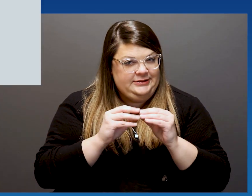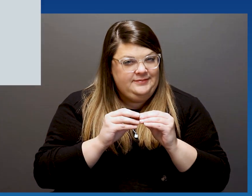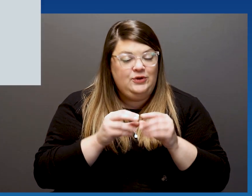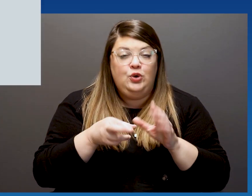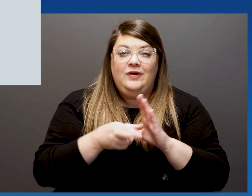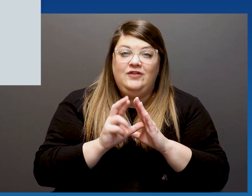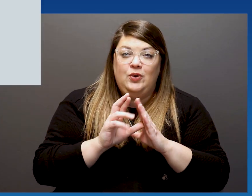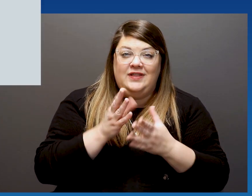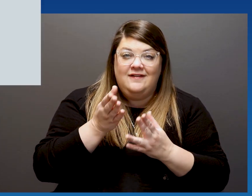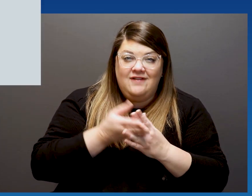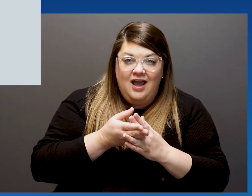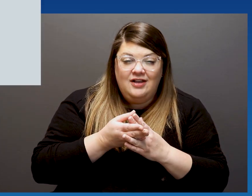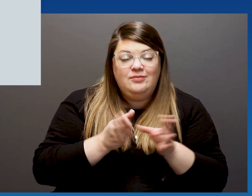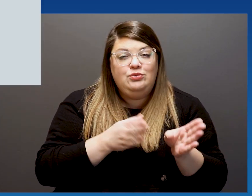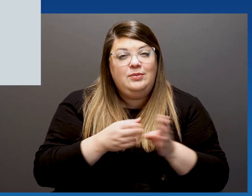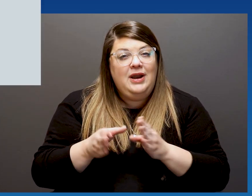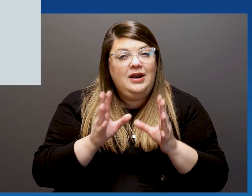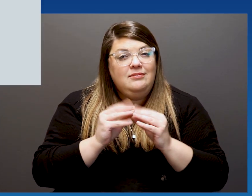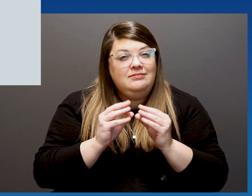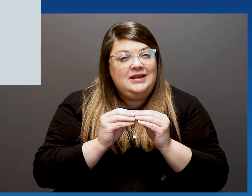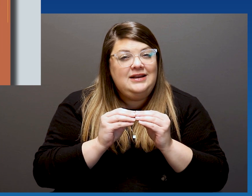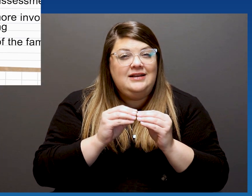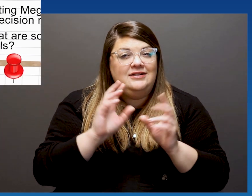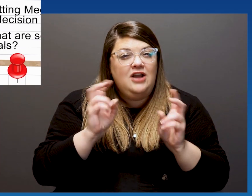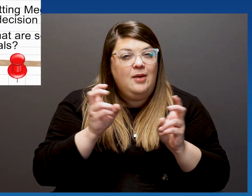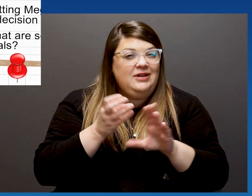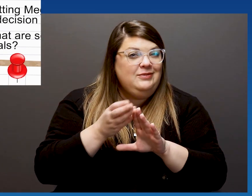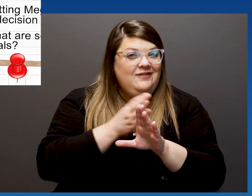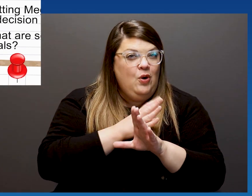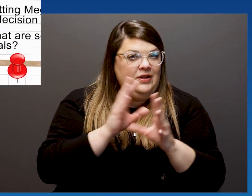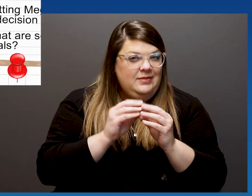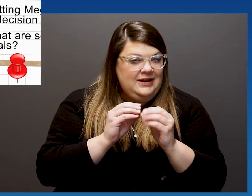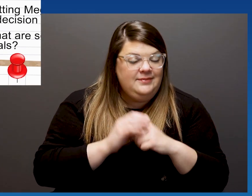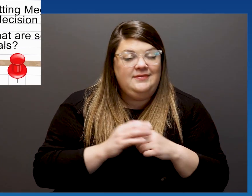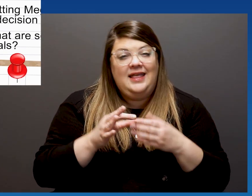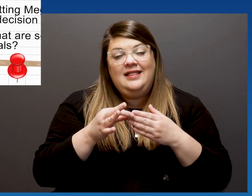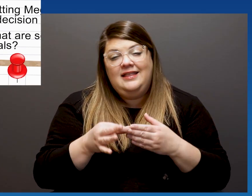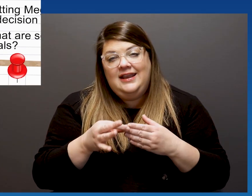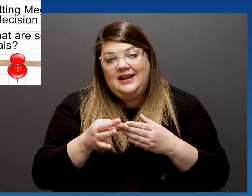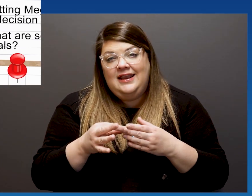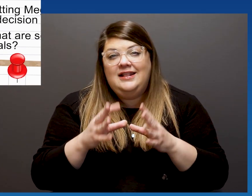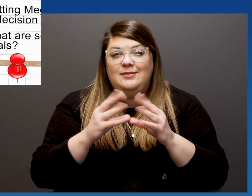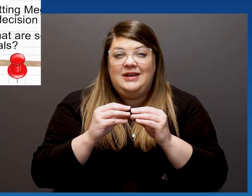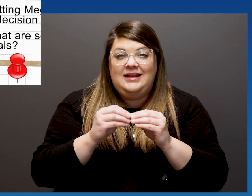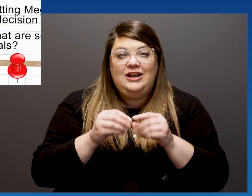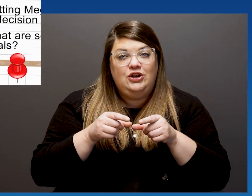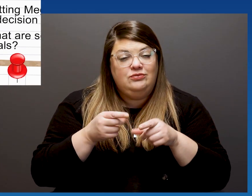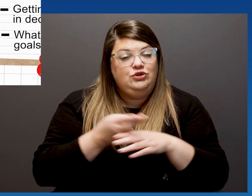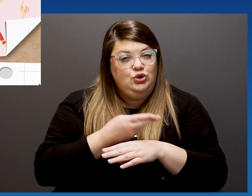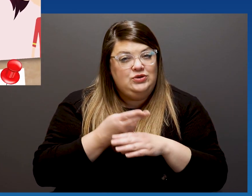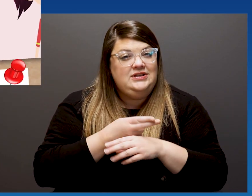preparing meeting topics prior to the meeting, leading the meeting using a person-centered approach,